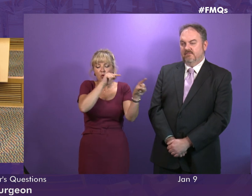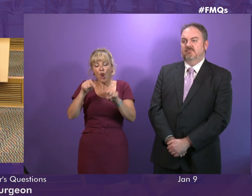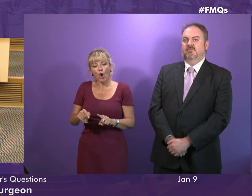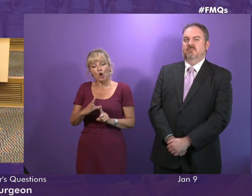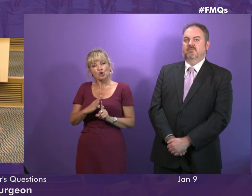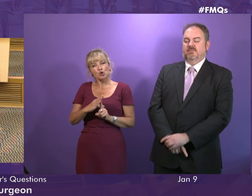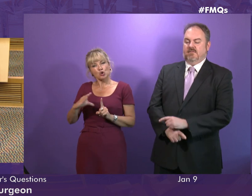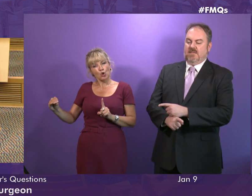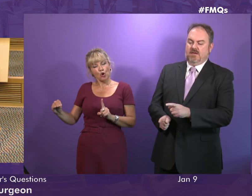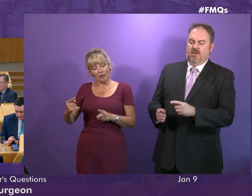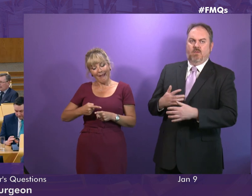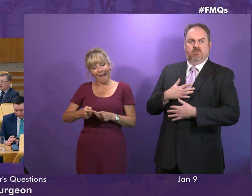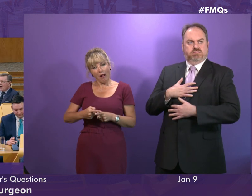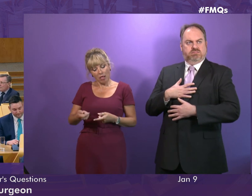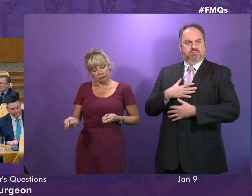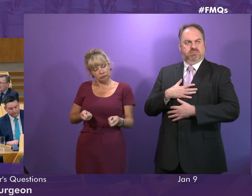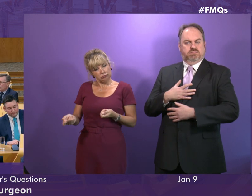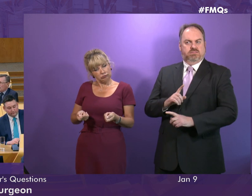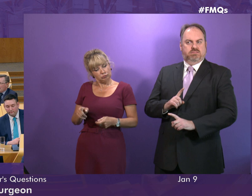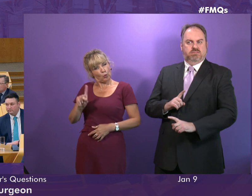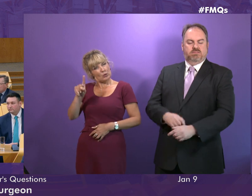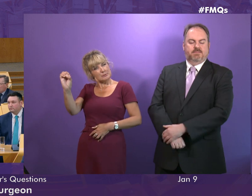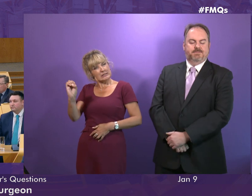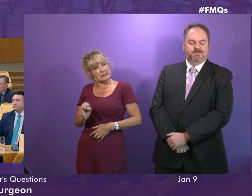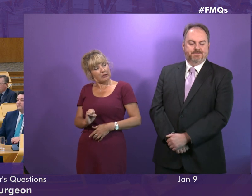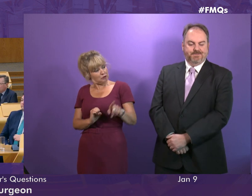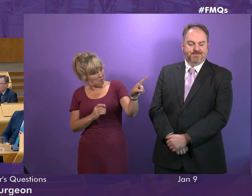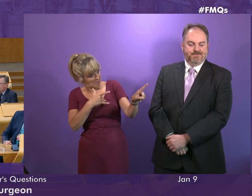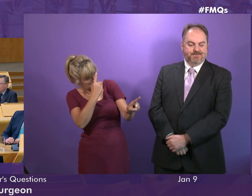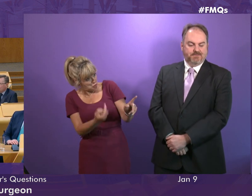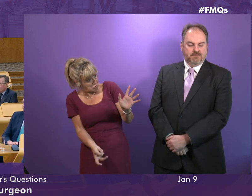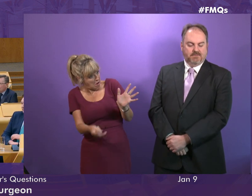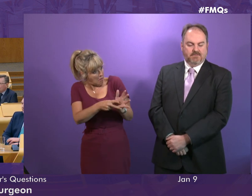wants to get up again and tell me. On the assumption that he does not, I note that the